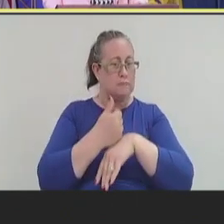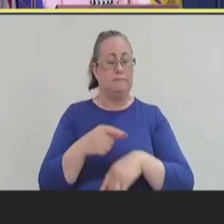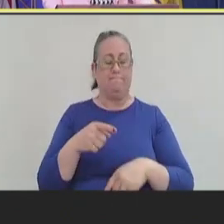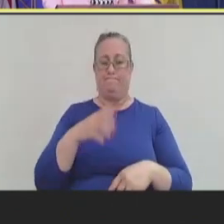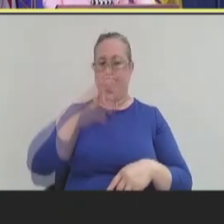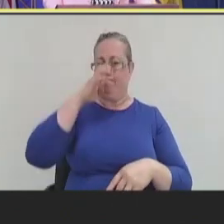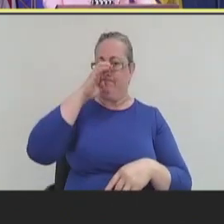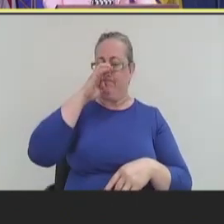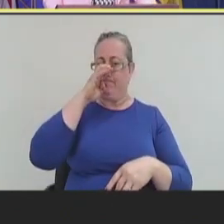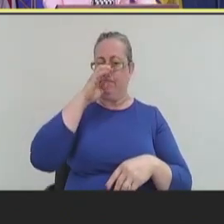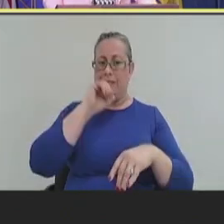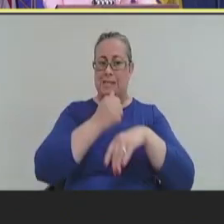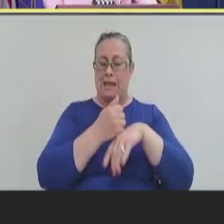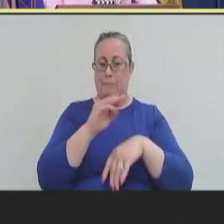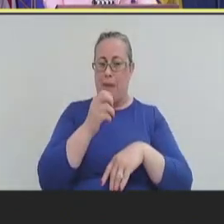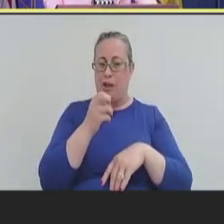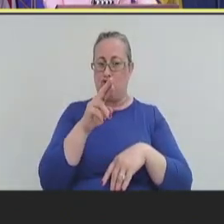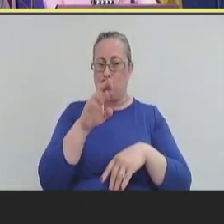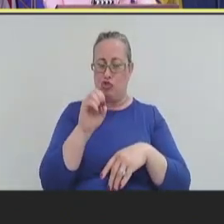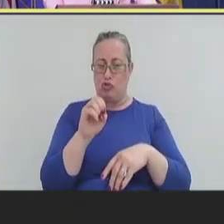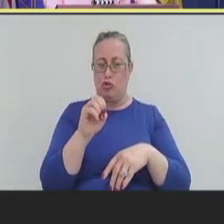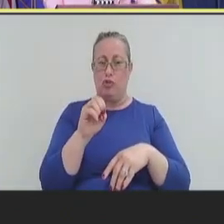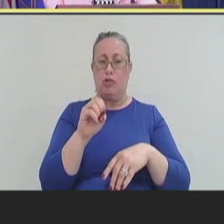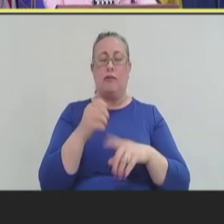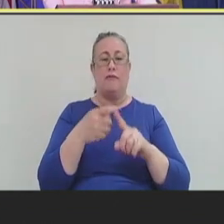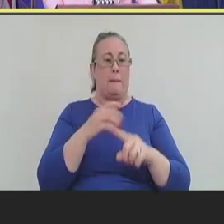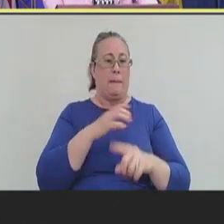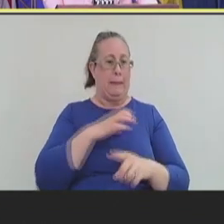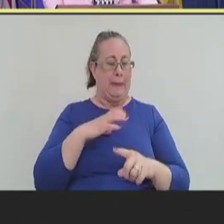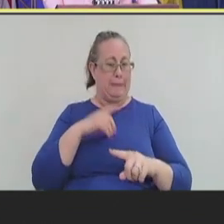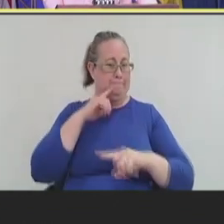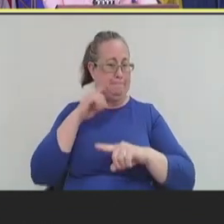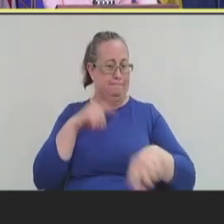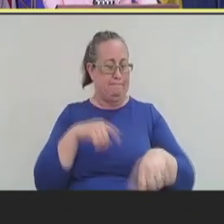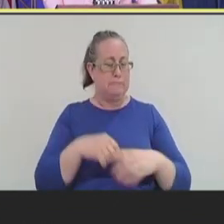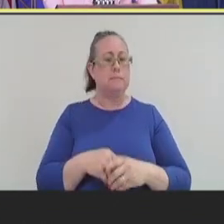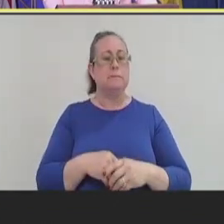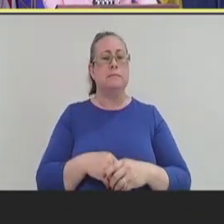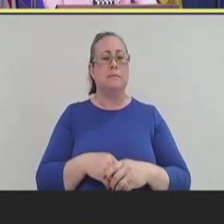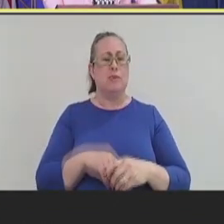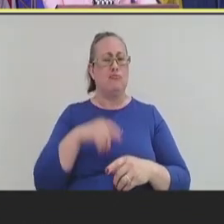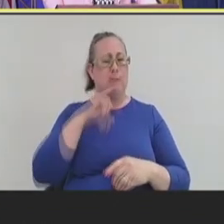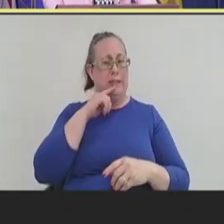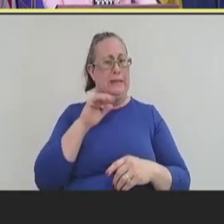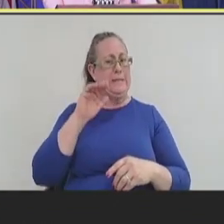are established by the community. They are very -- the bar is set pretty high, meaning that we really